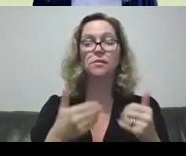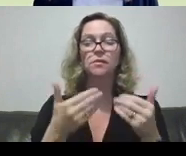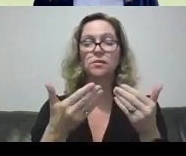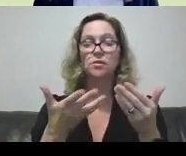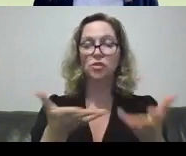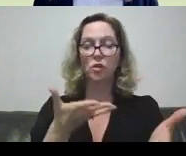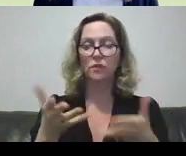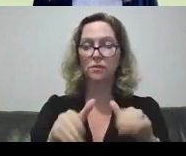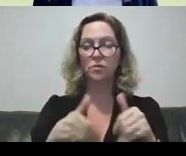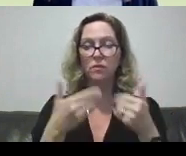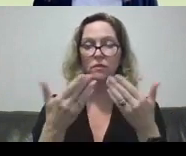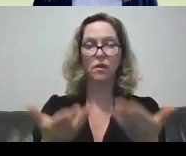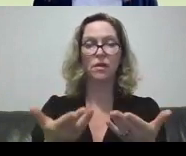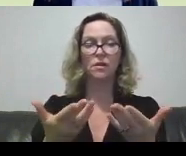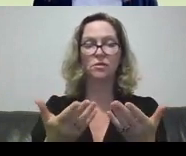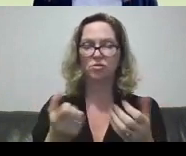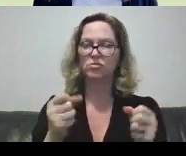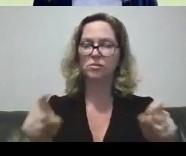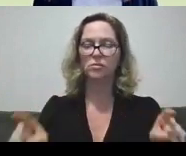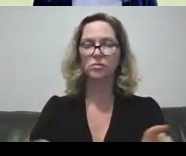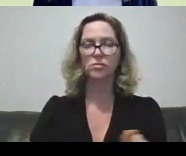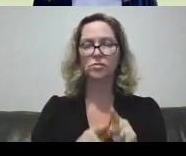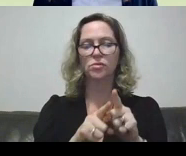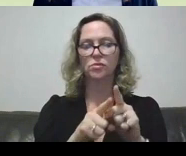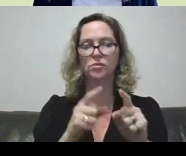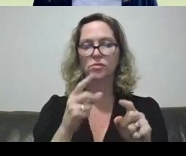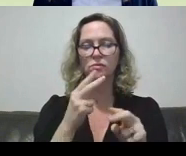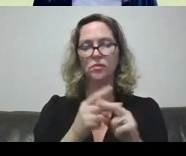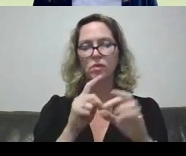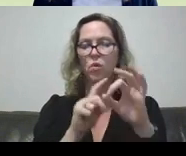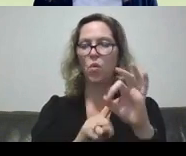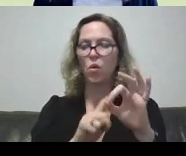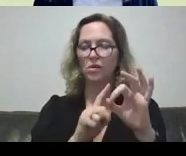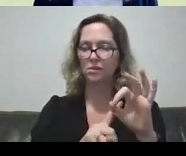minimum be familiar with the quality and Safeguard workers training modules